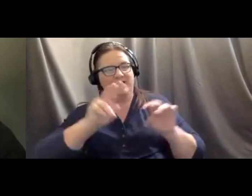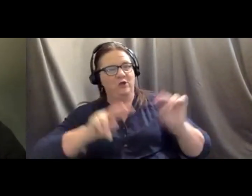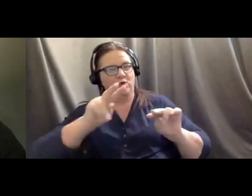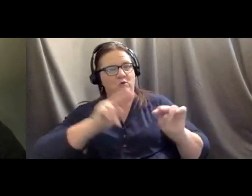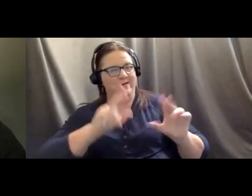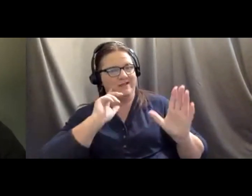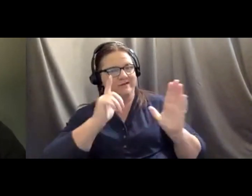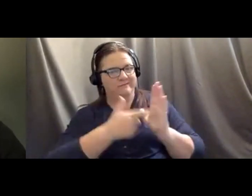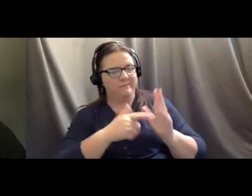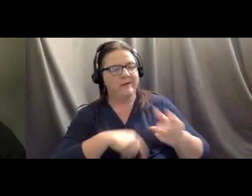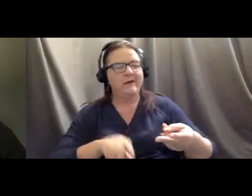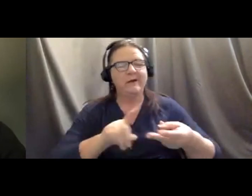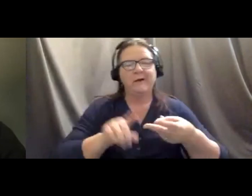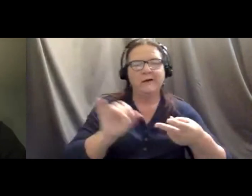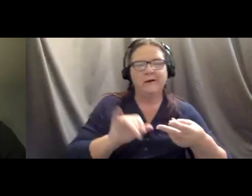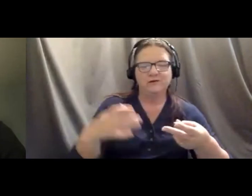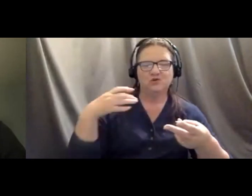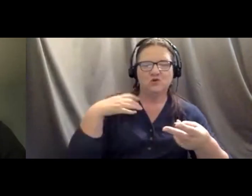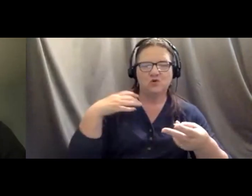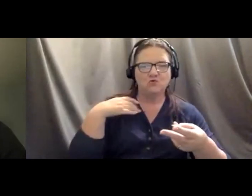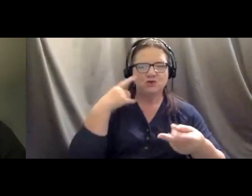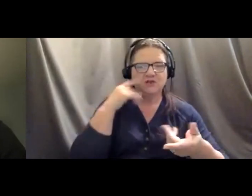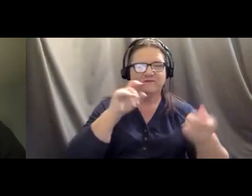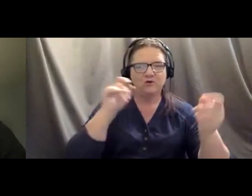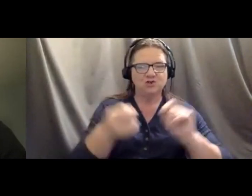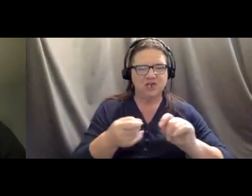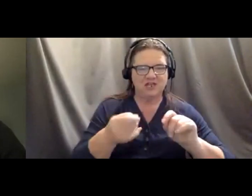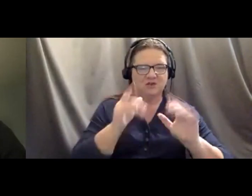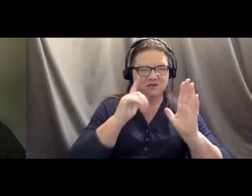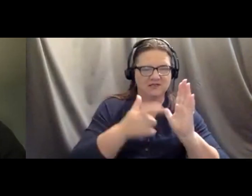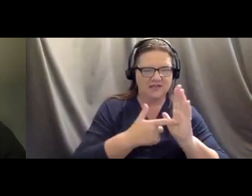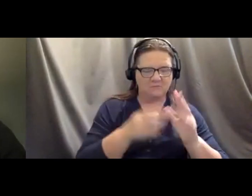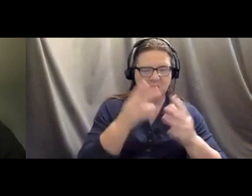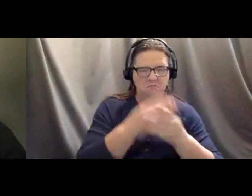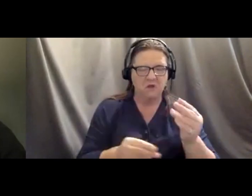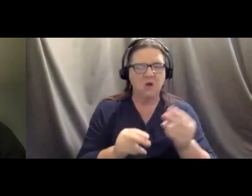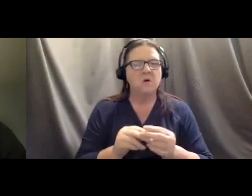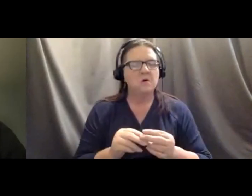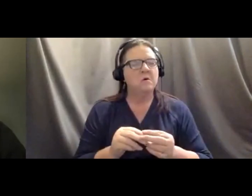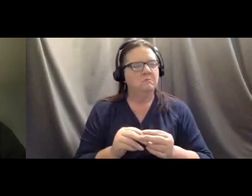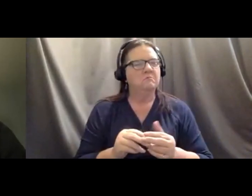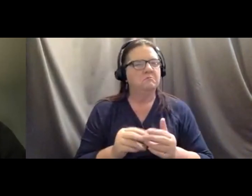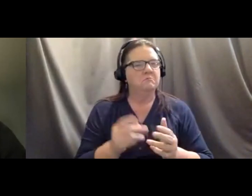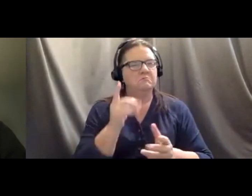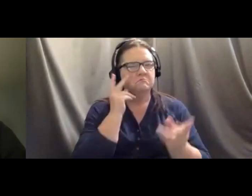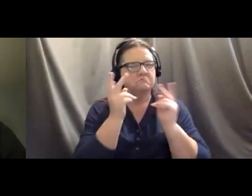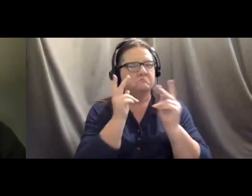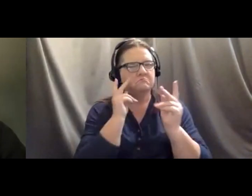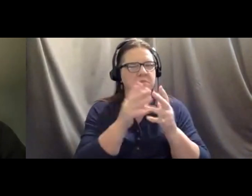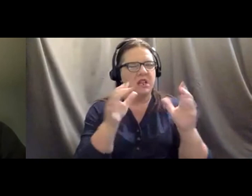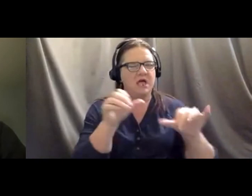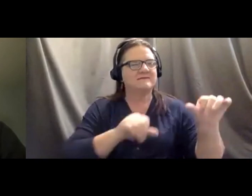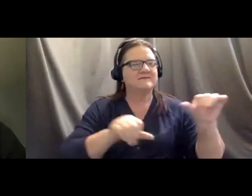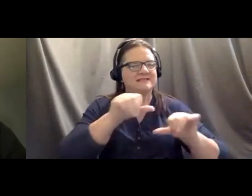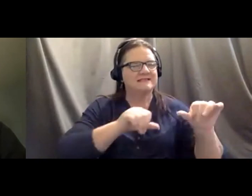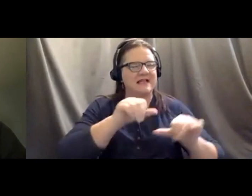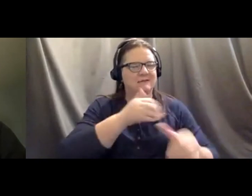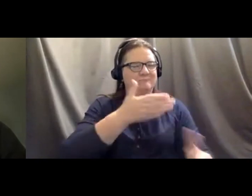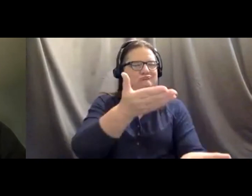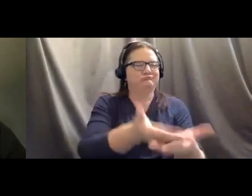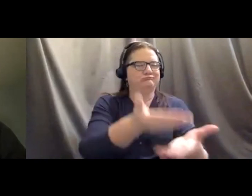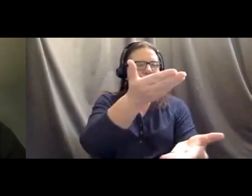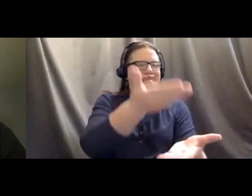from a coaching for change standpoint that there's a lot of science behind really recognizing